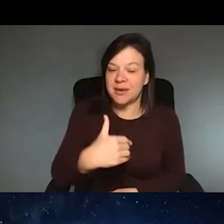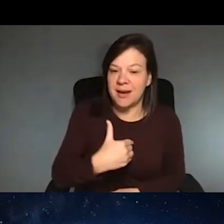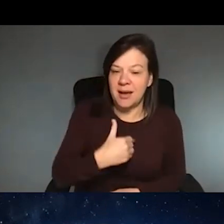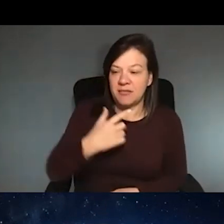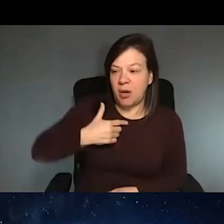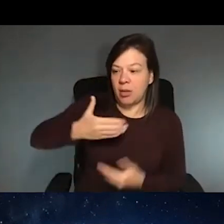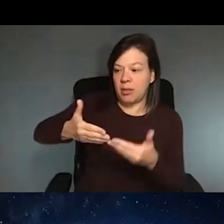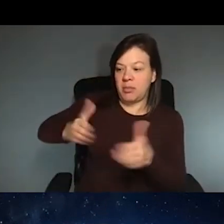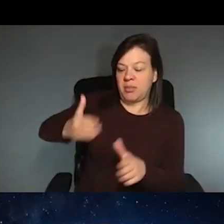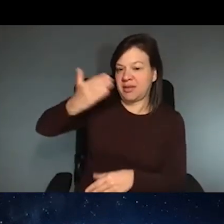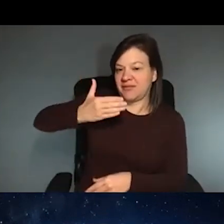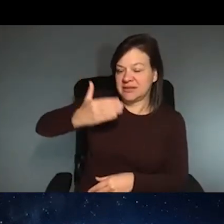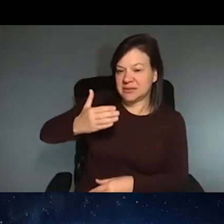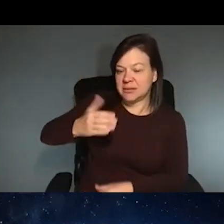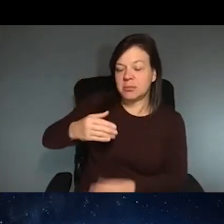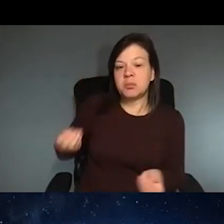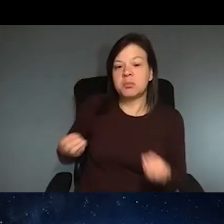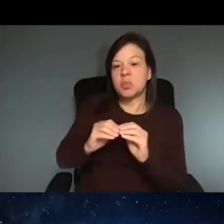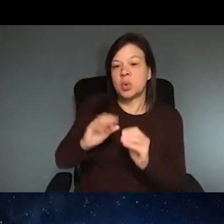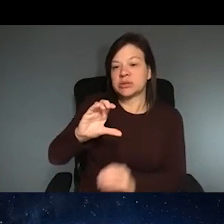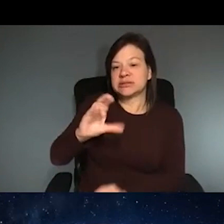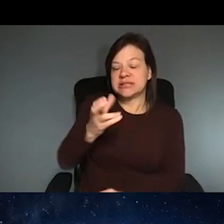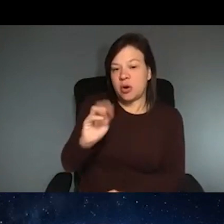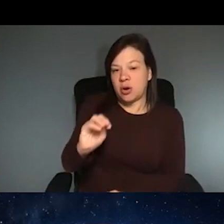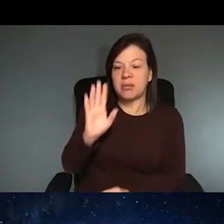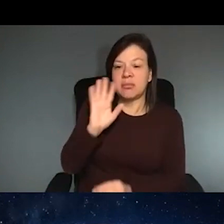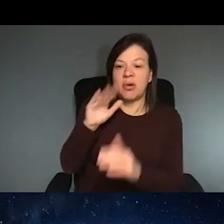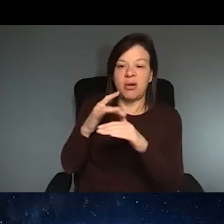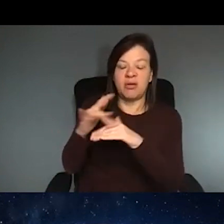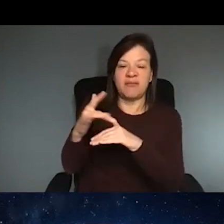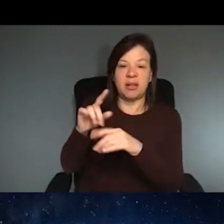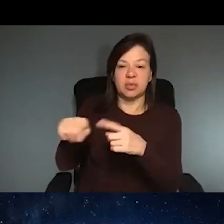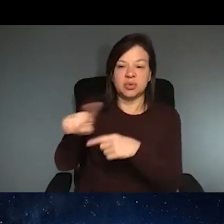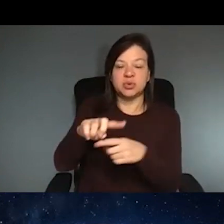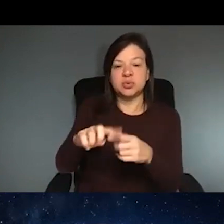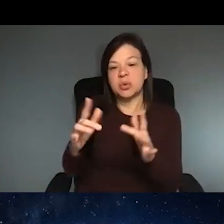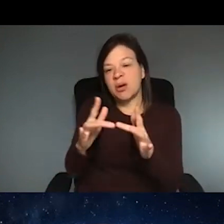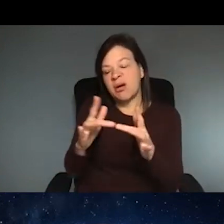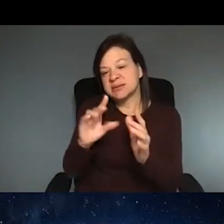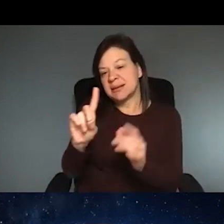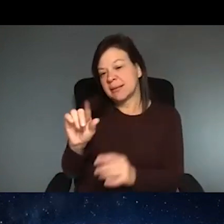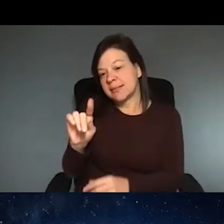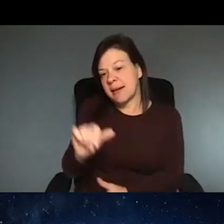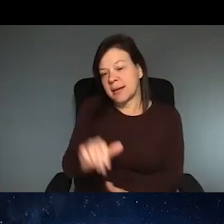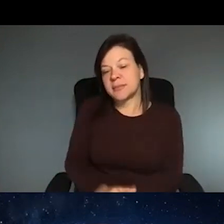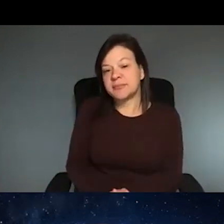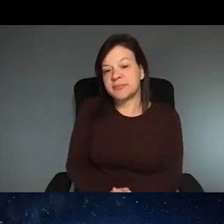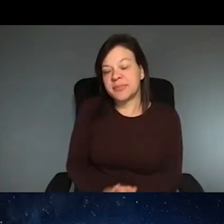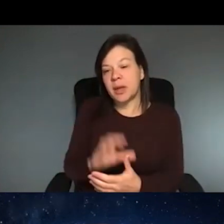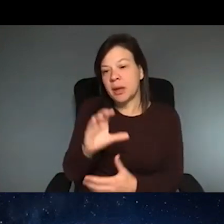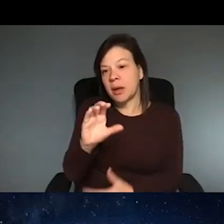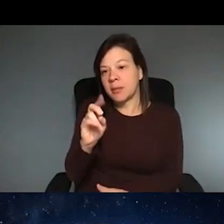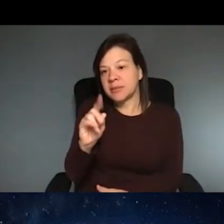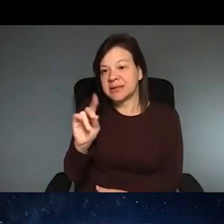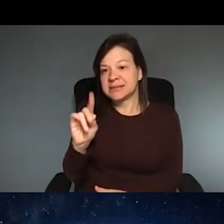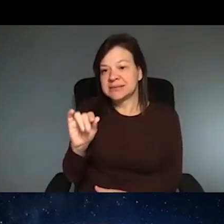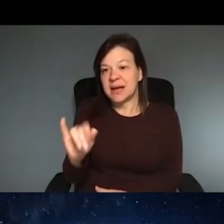SO MORE CRM OBJECTS ARE AVAILABLE TO YOU, LIKE CONTACT DATA AND COMPANY DATA.